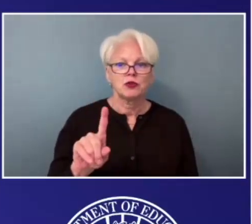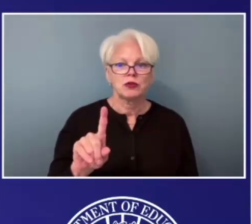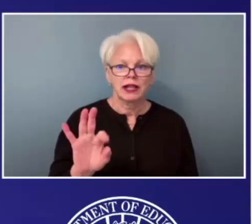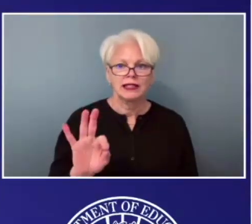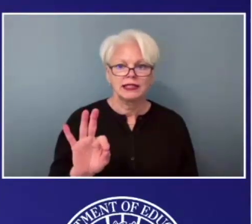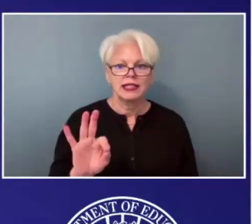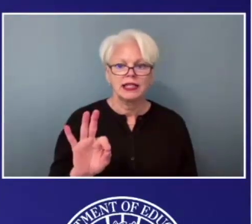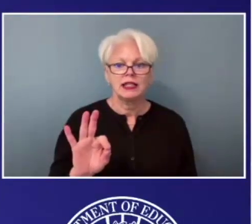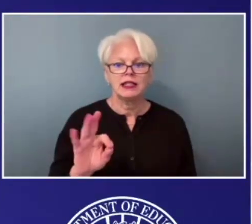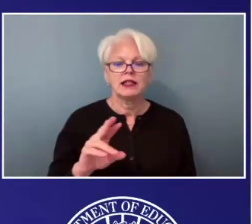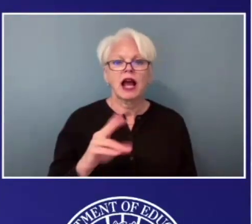If I can see thumbs, please.